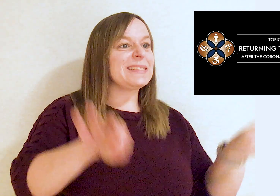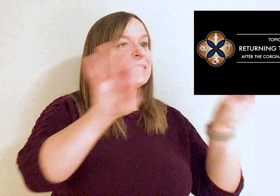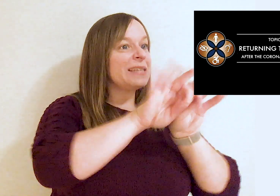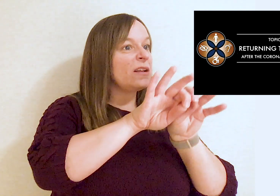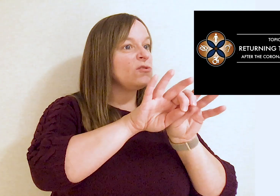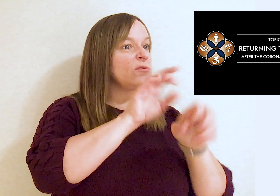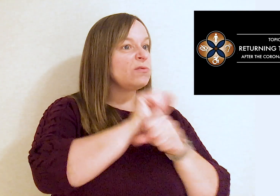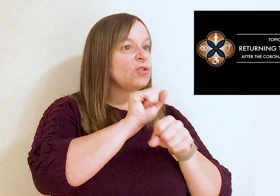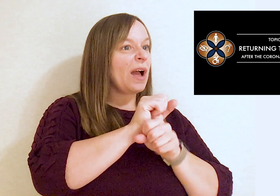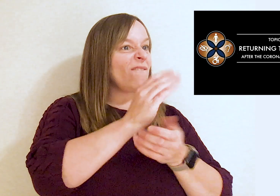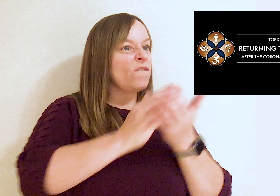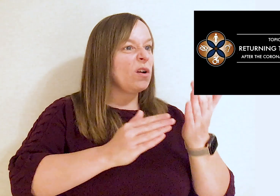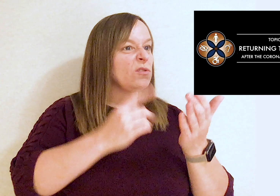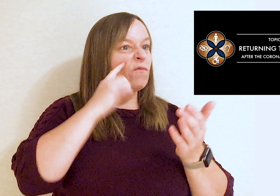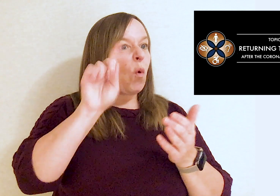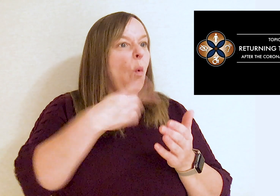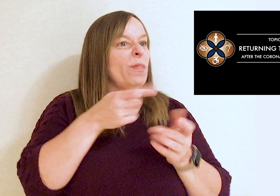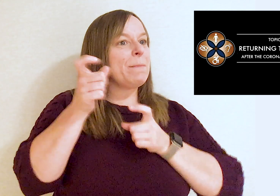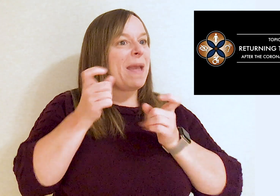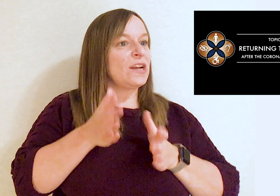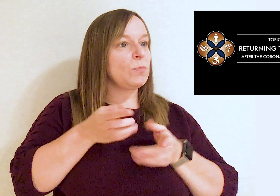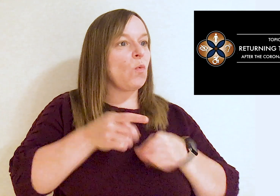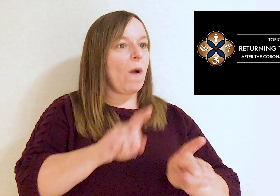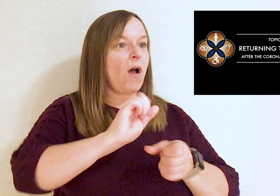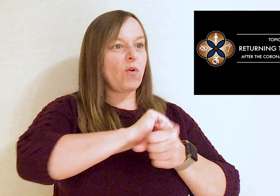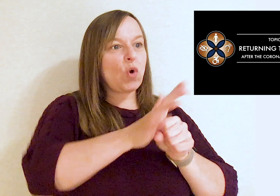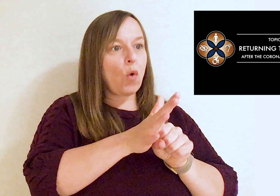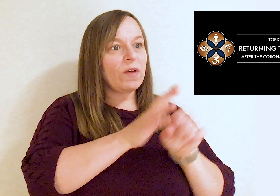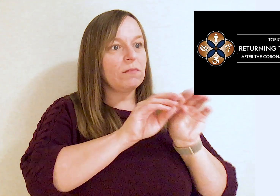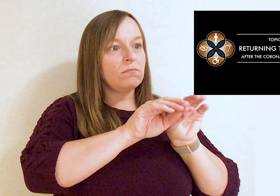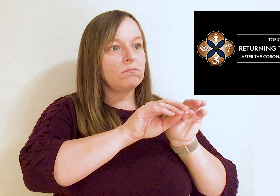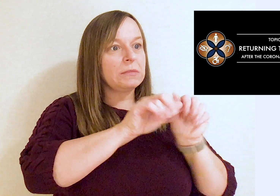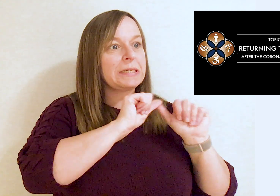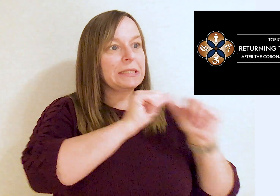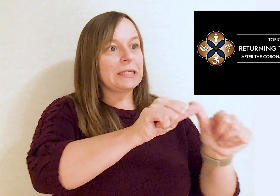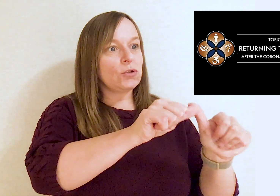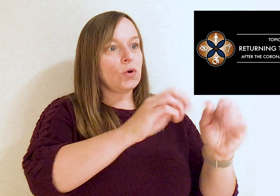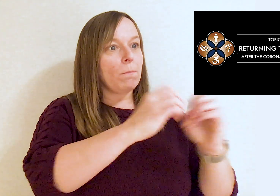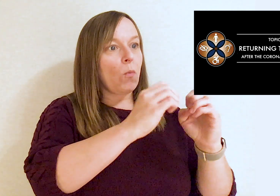of the management piece for a period of time while we continue to feel more and